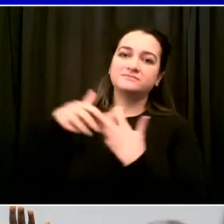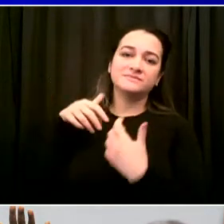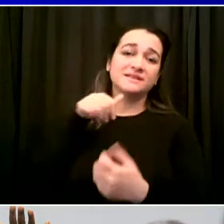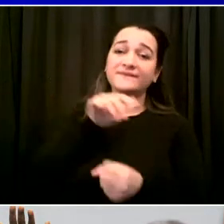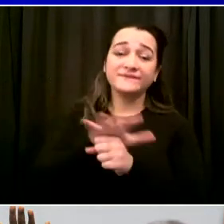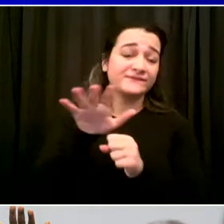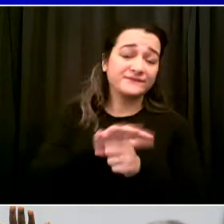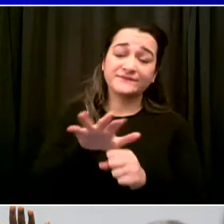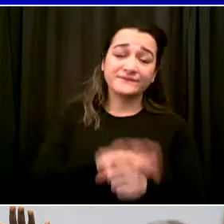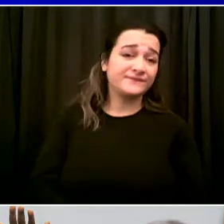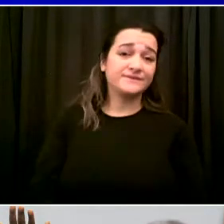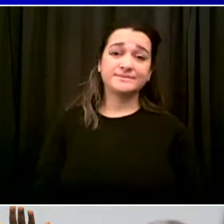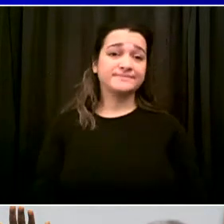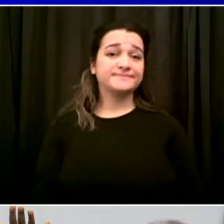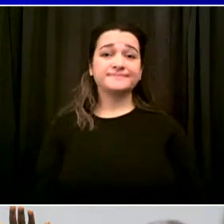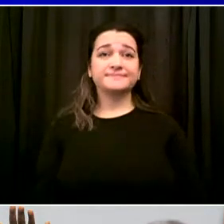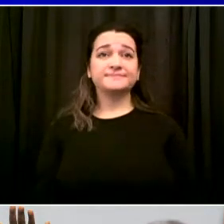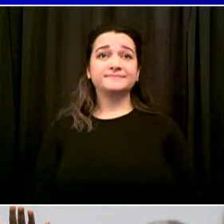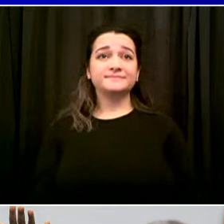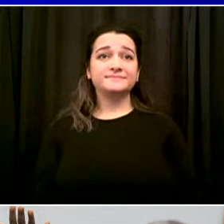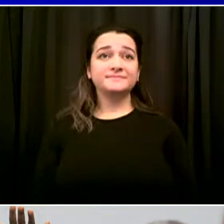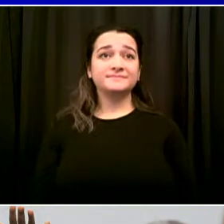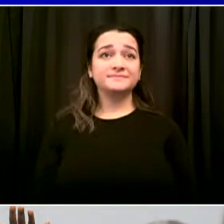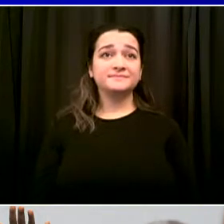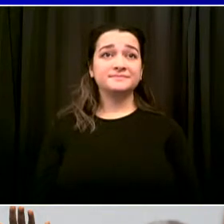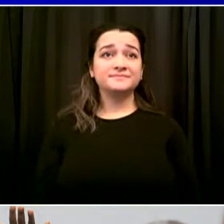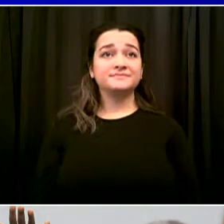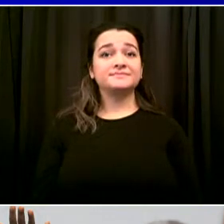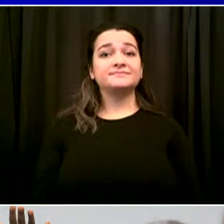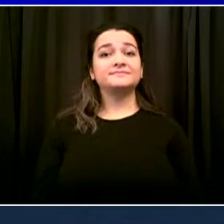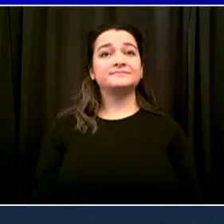US BY ENCOURAGING PEOPLE TO DO THTH REIGIGHT THING AND TO SUPP